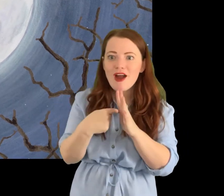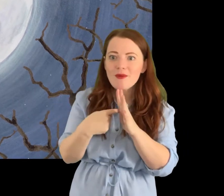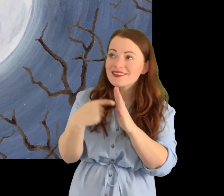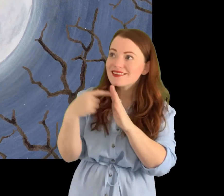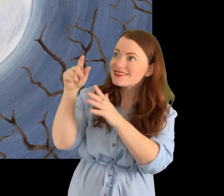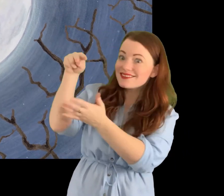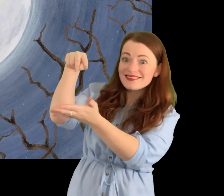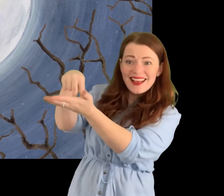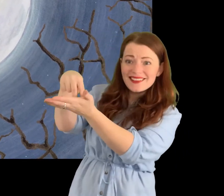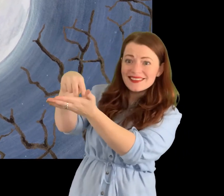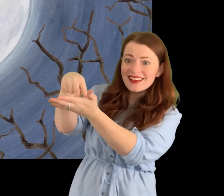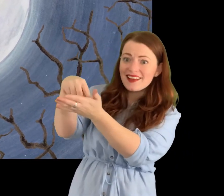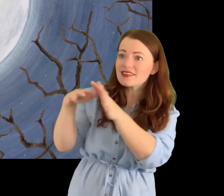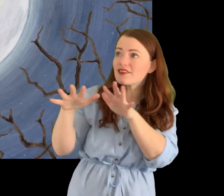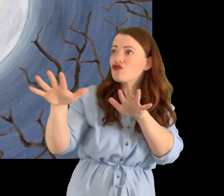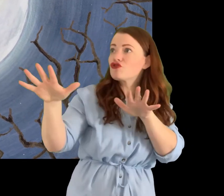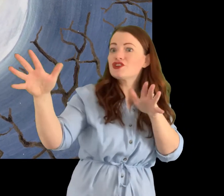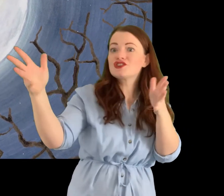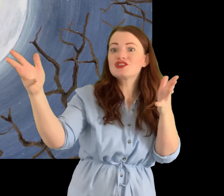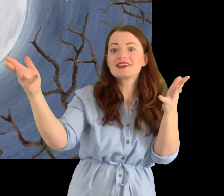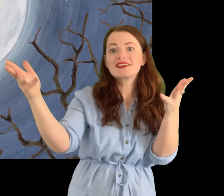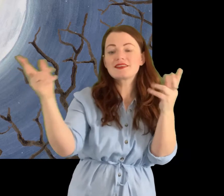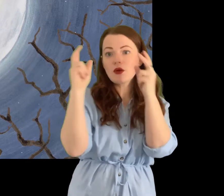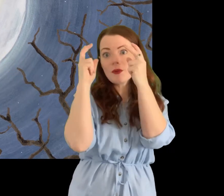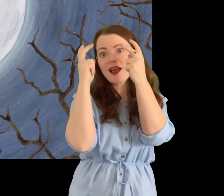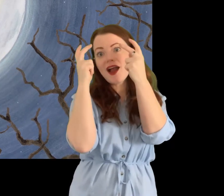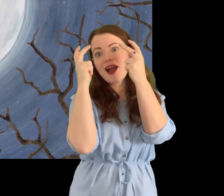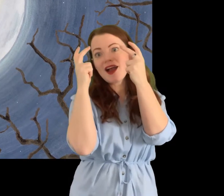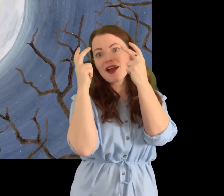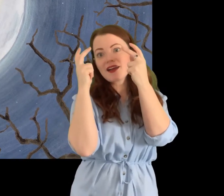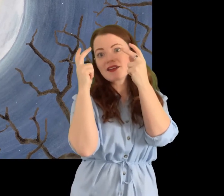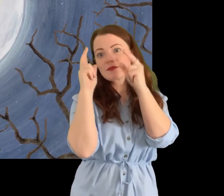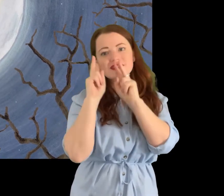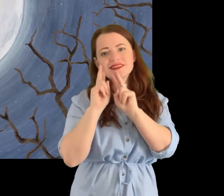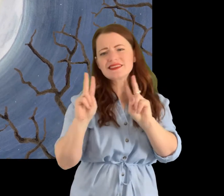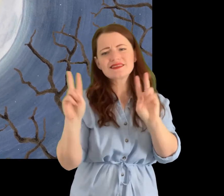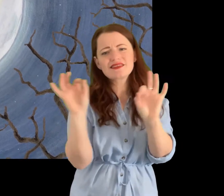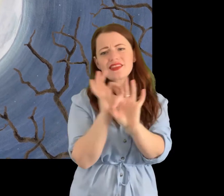Reaching as if in the darkness Open eyed but seeing nothing